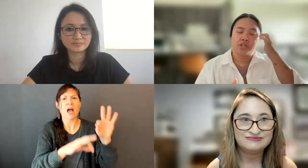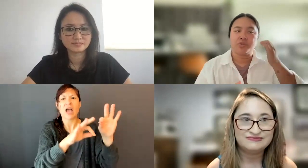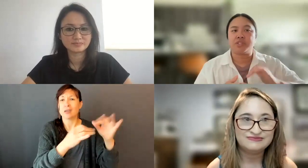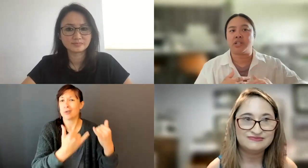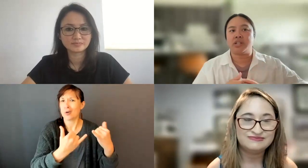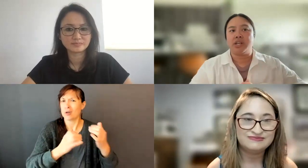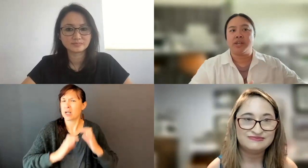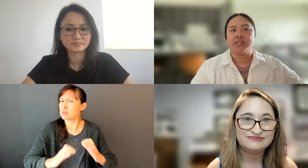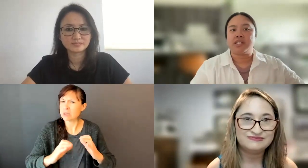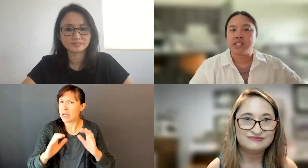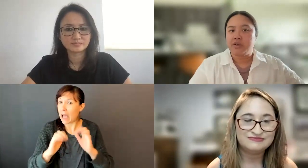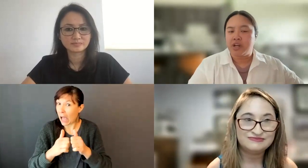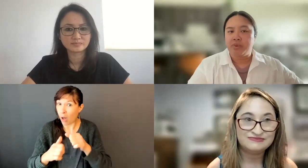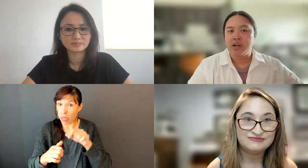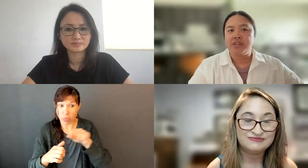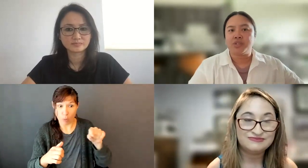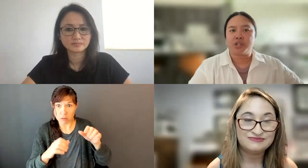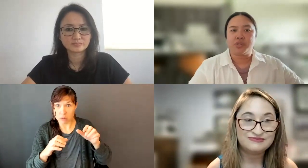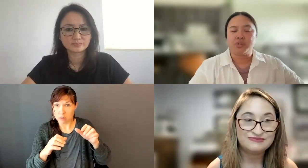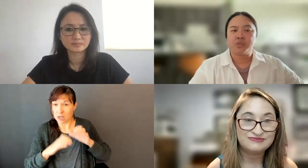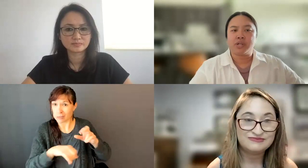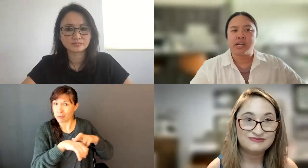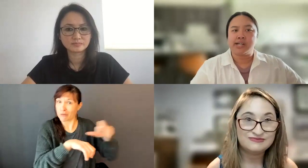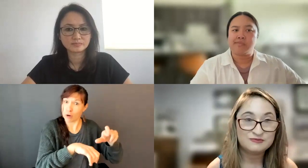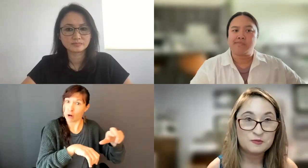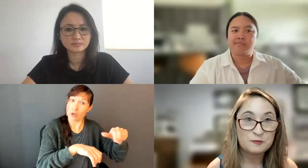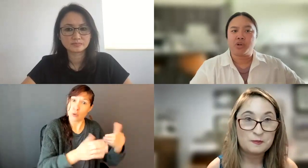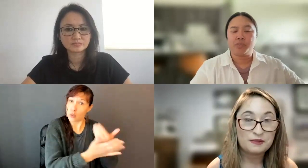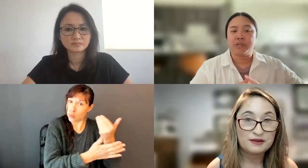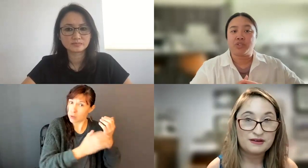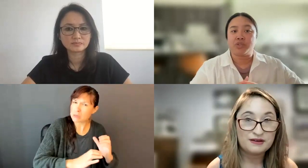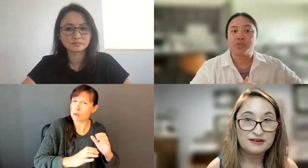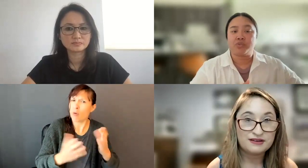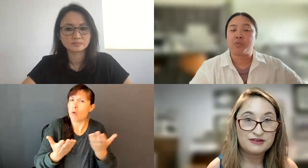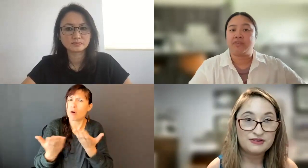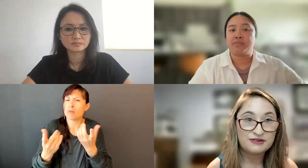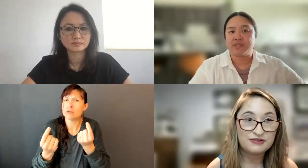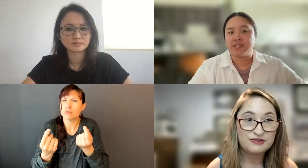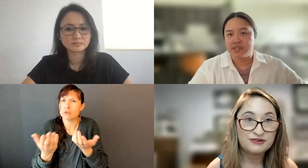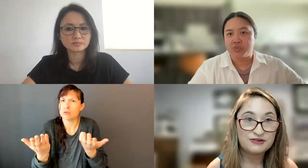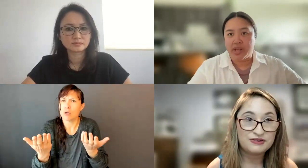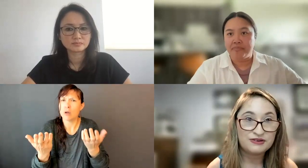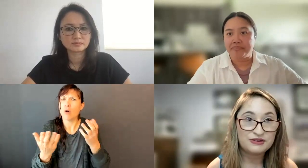or are you still seeking out nonprofits, or are you open to for-profit businesses as well?